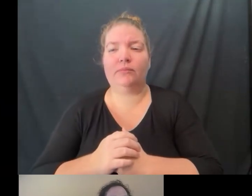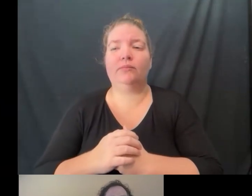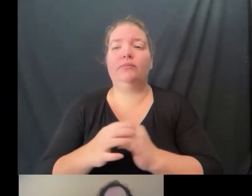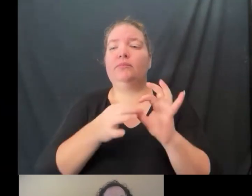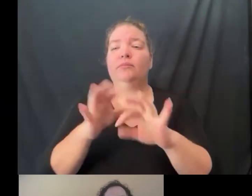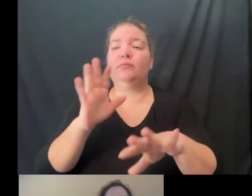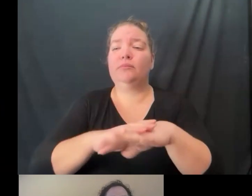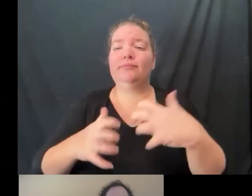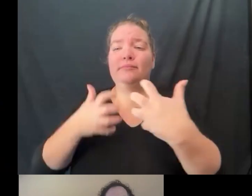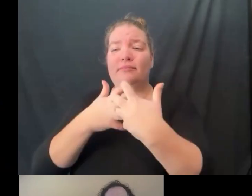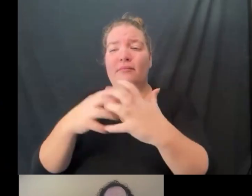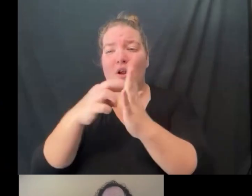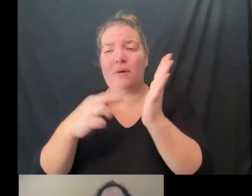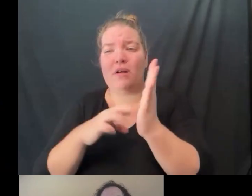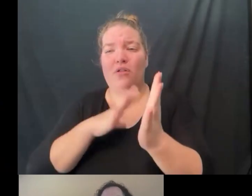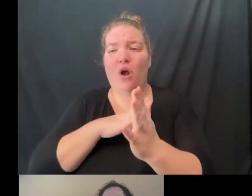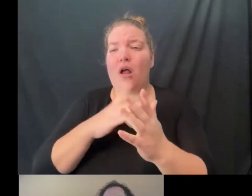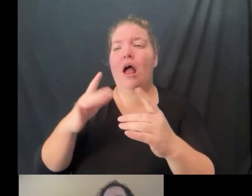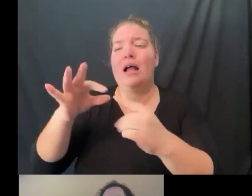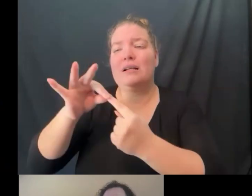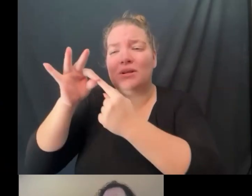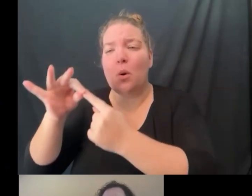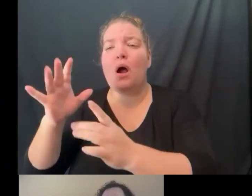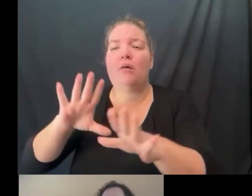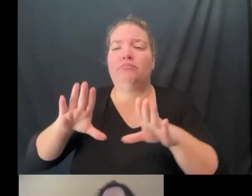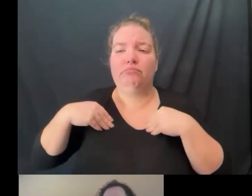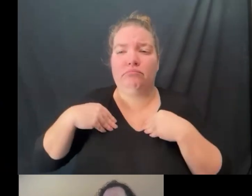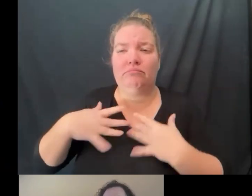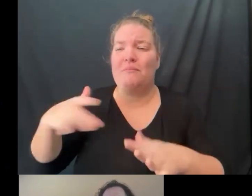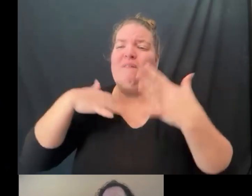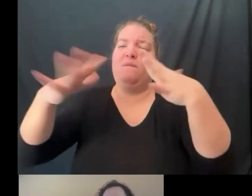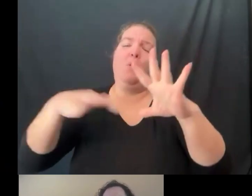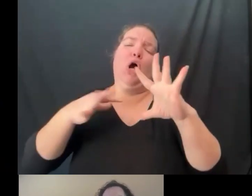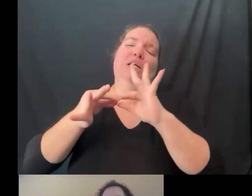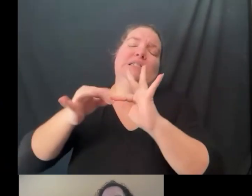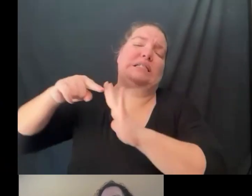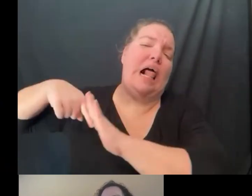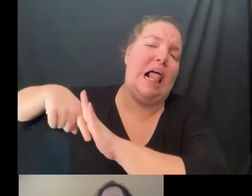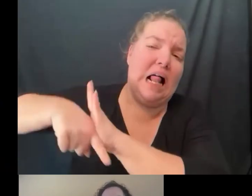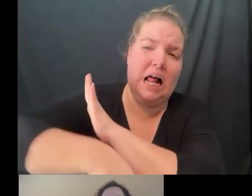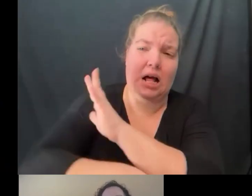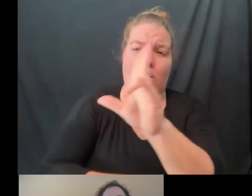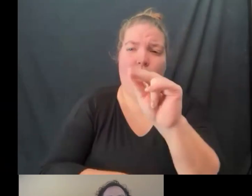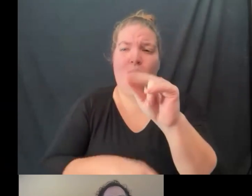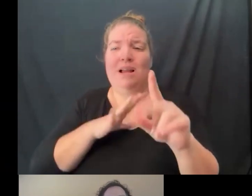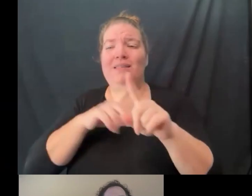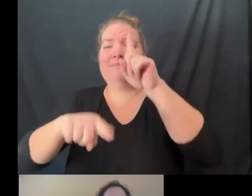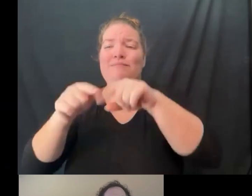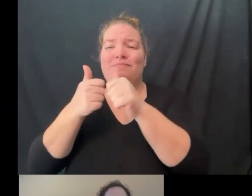There are a number of conformance exceptions and exemptions in the legislation, and I don't have time to unpack them for you today,